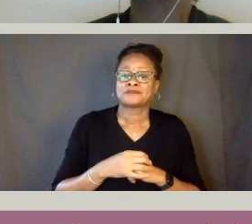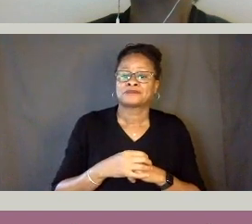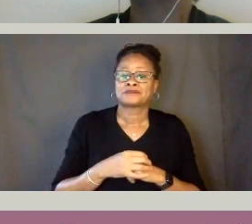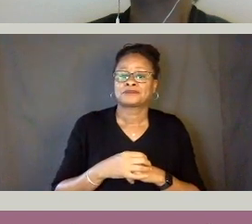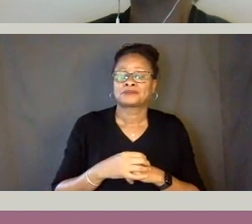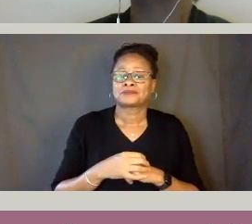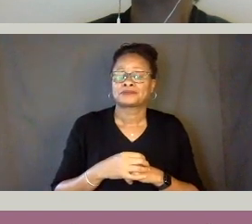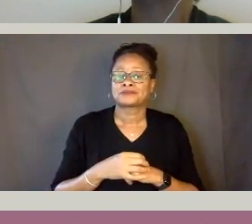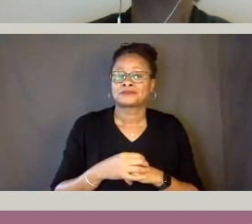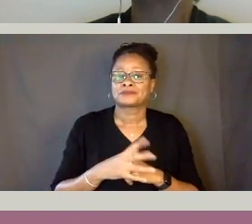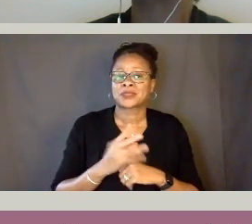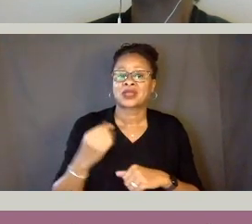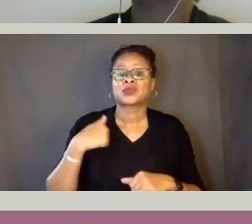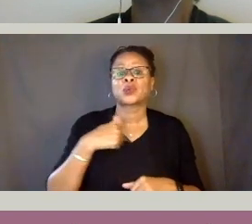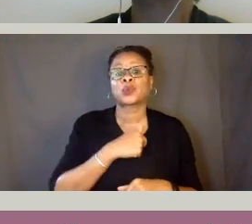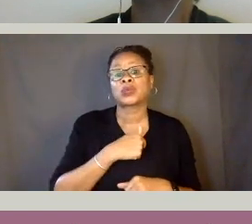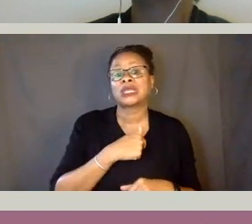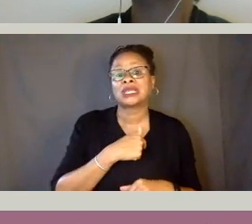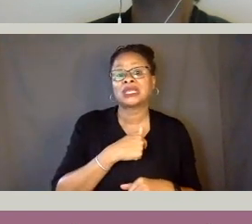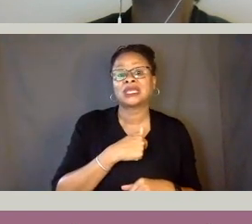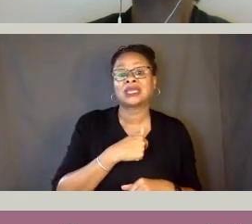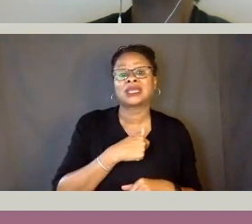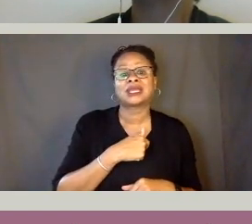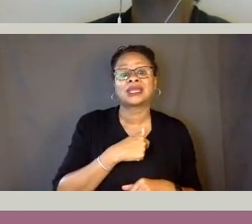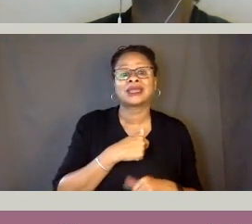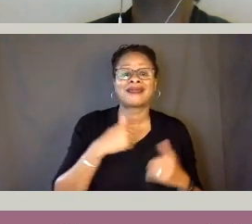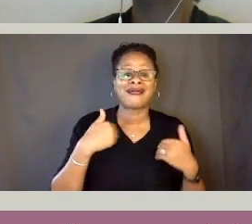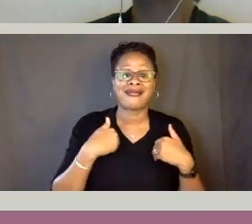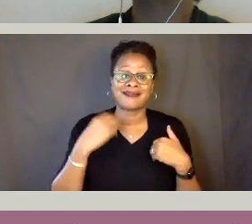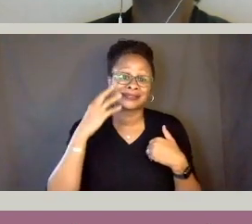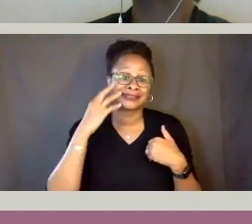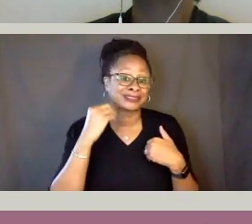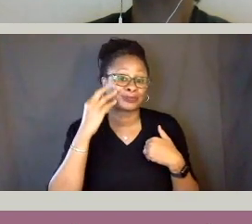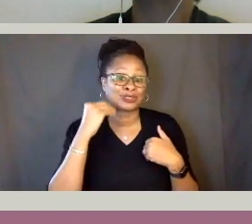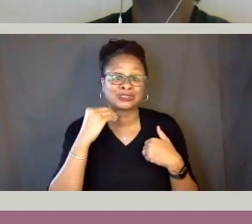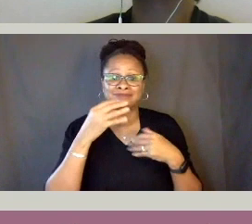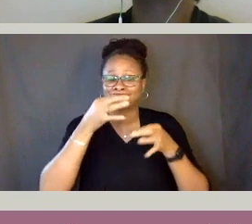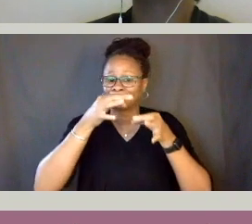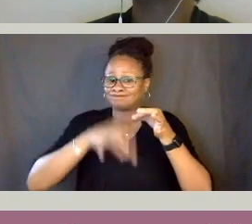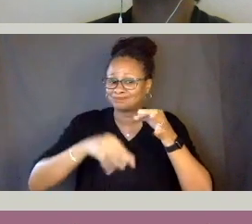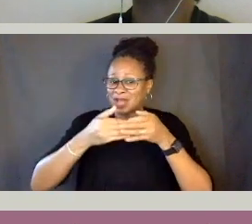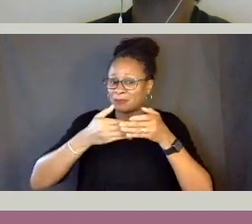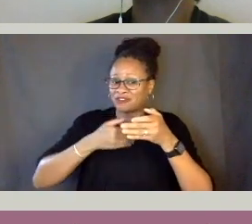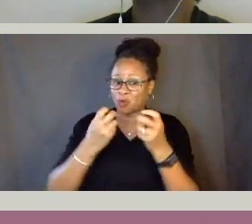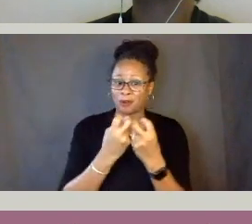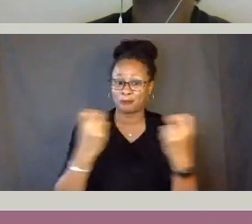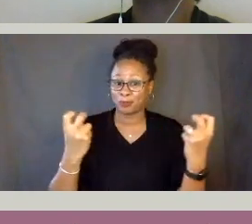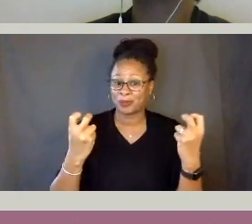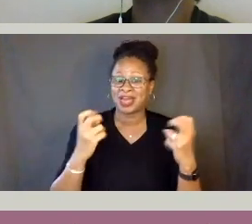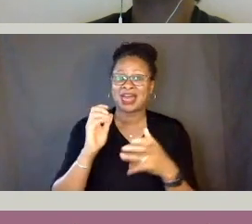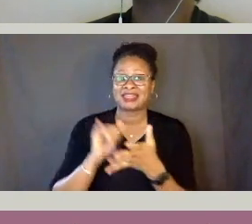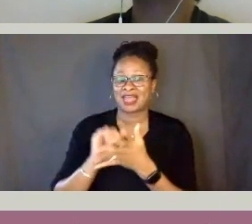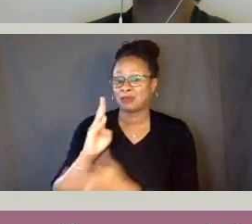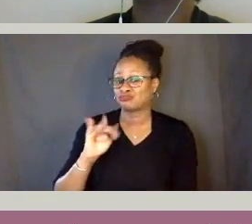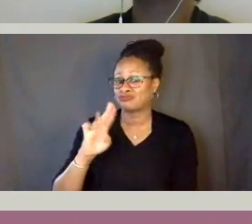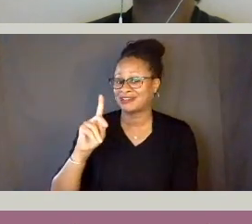And we had an experience right before a panel